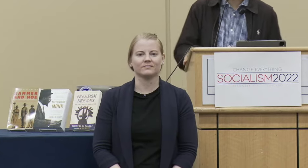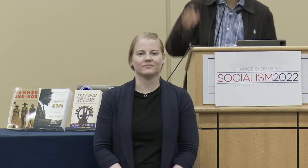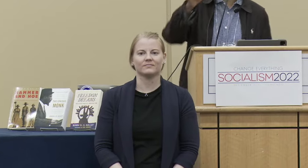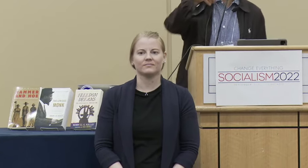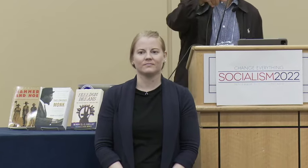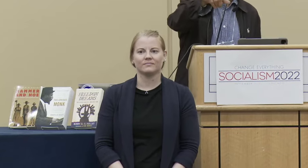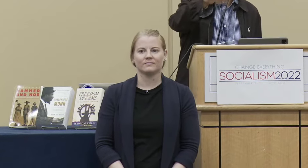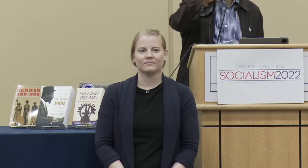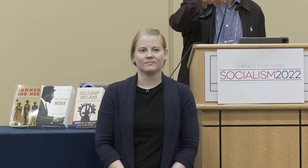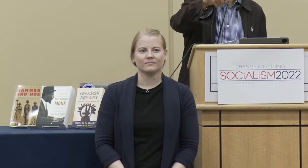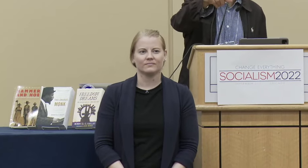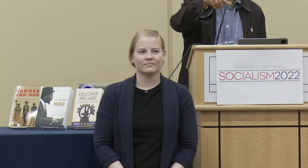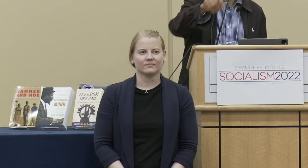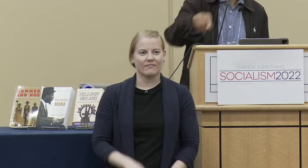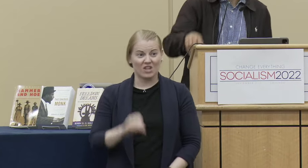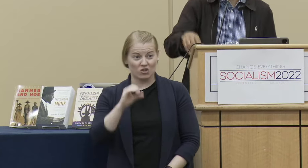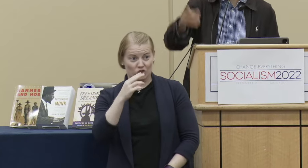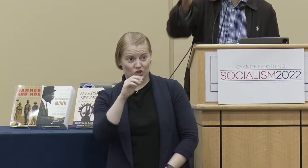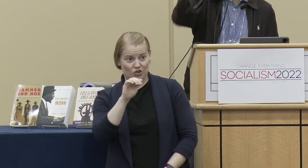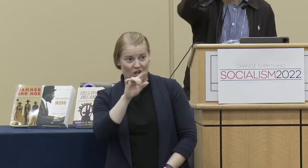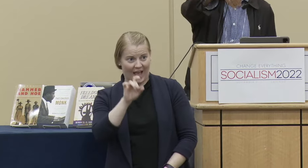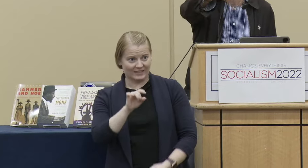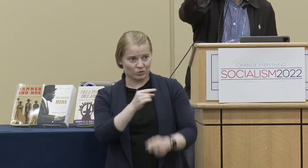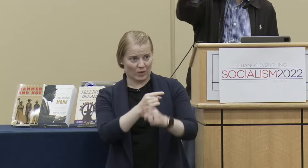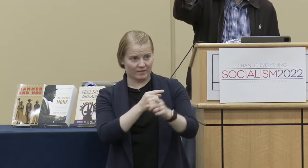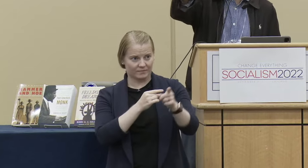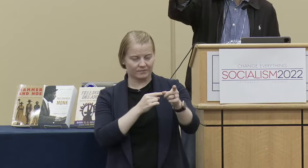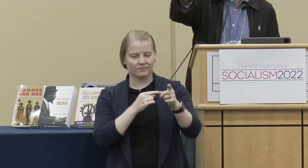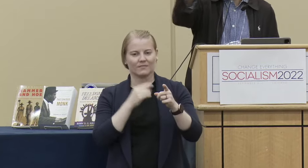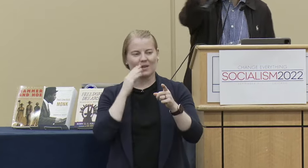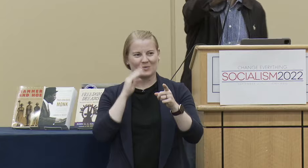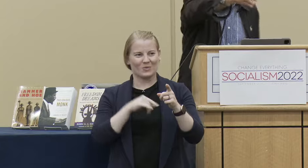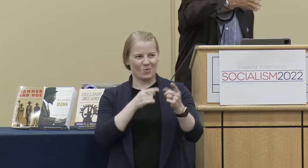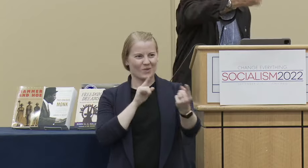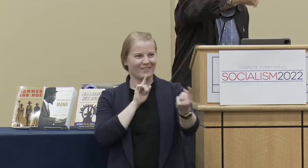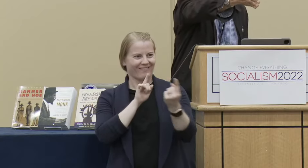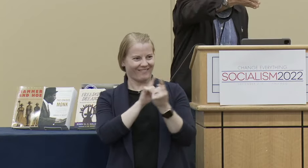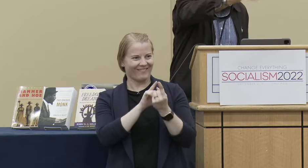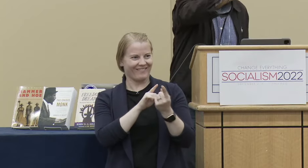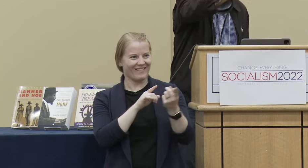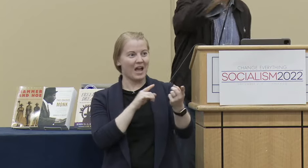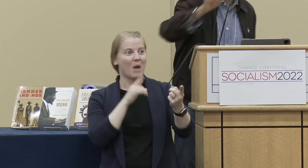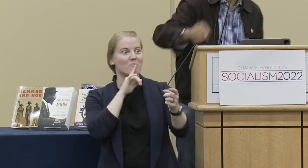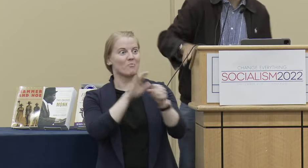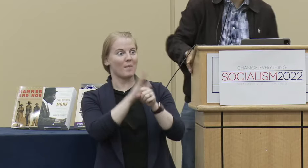≫ ROBIN: Okay. Chaz, right, Chaz. Because we ran into each